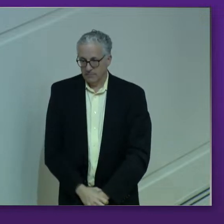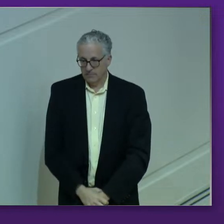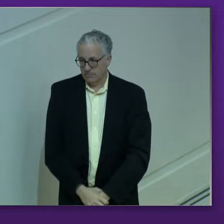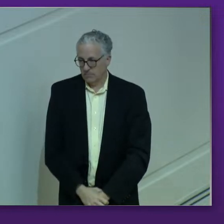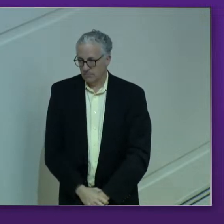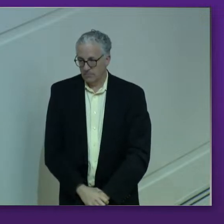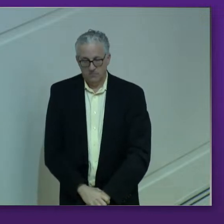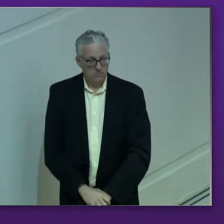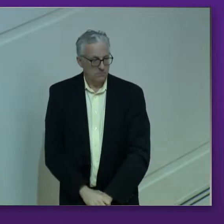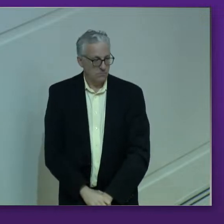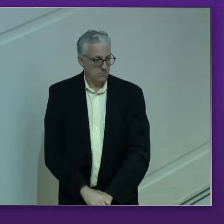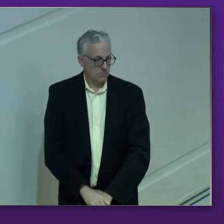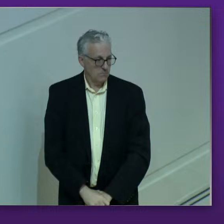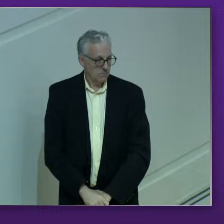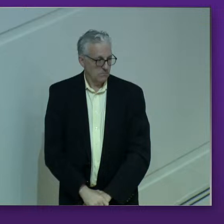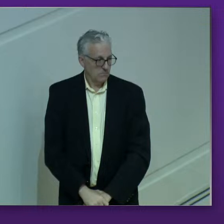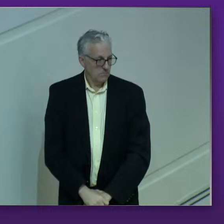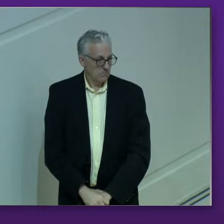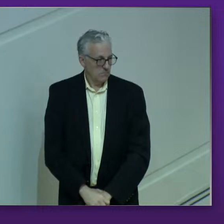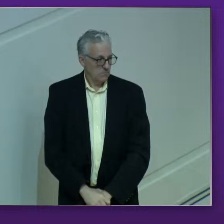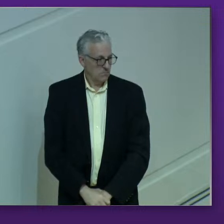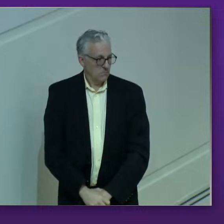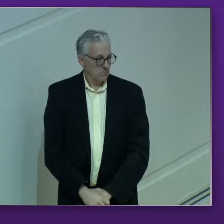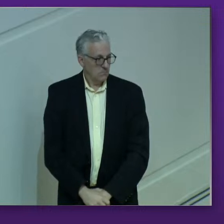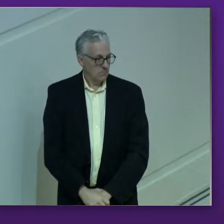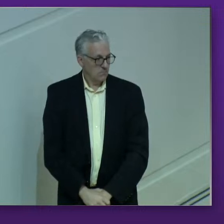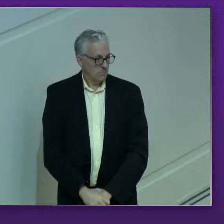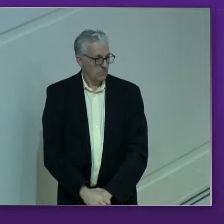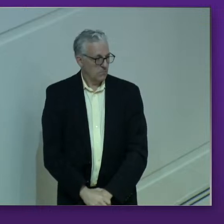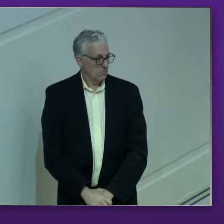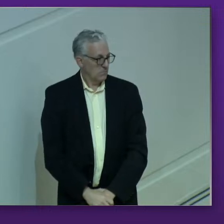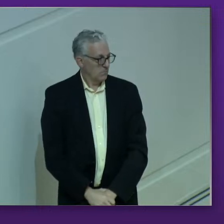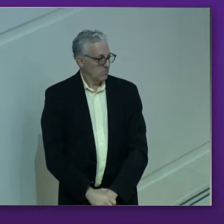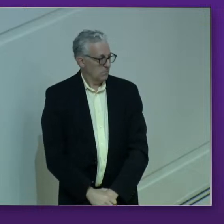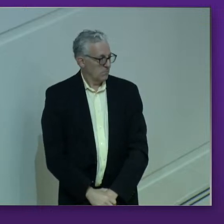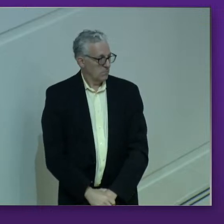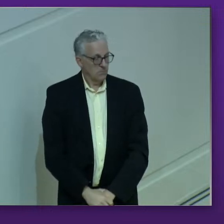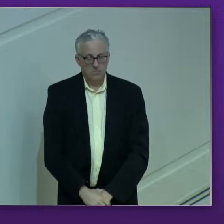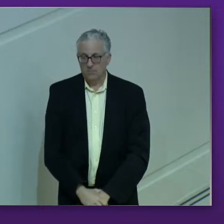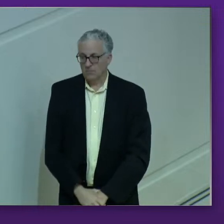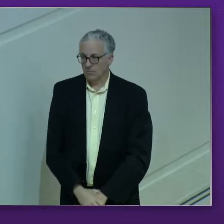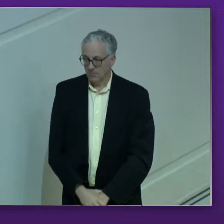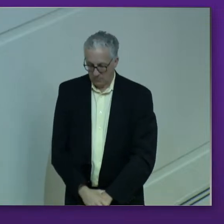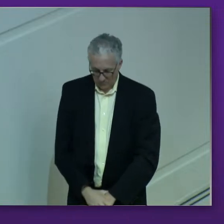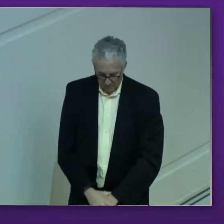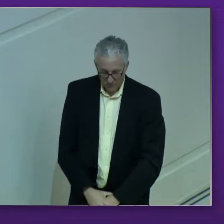ITSELF AND WORKS TOWARDS CREATING SOCIAL TRANSFORMATION. THANK YOU THANK YOU ALL SO VERY